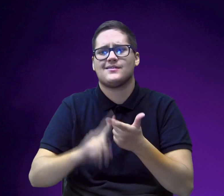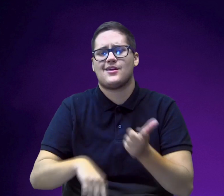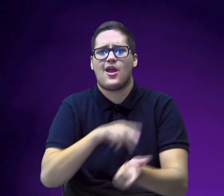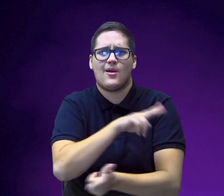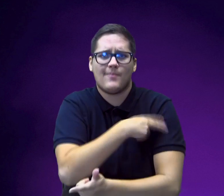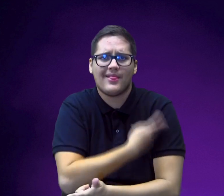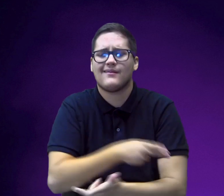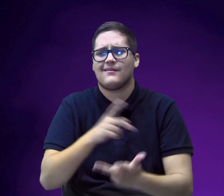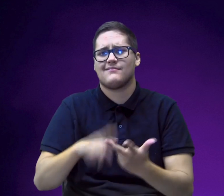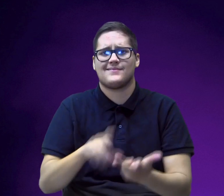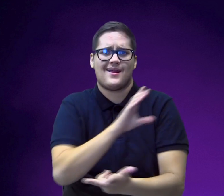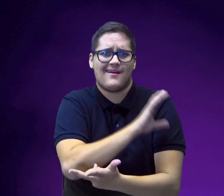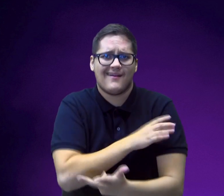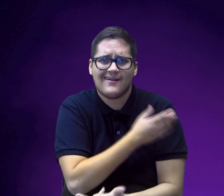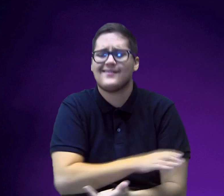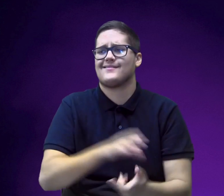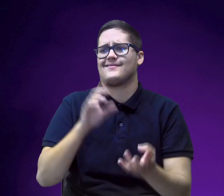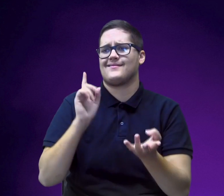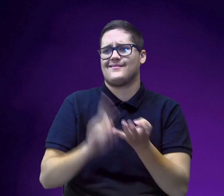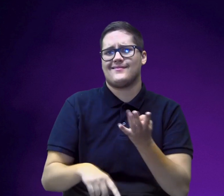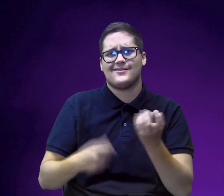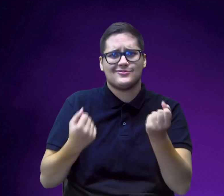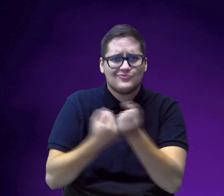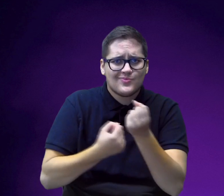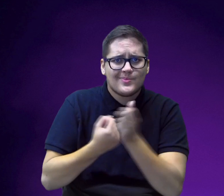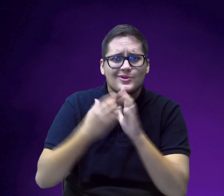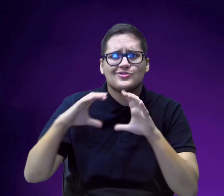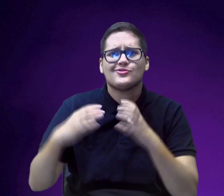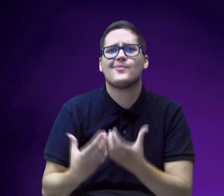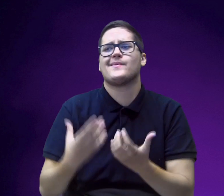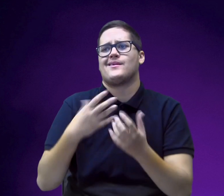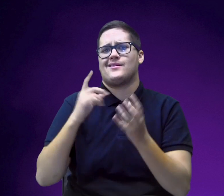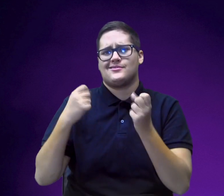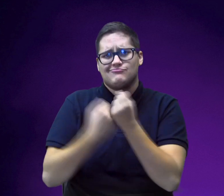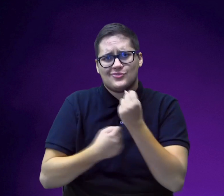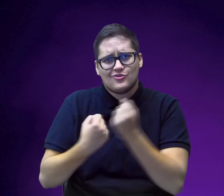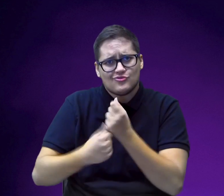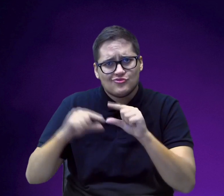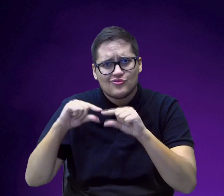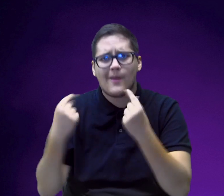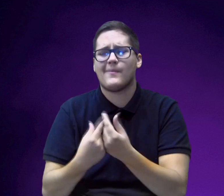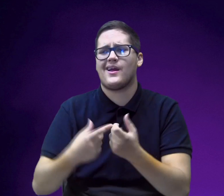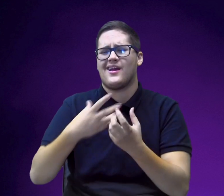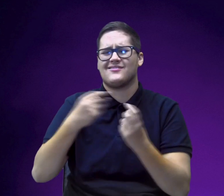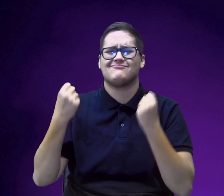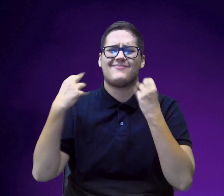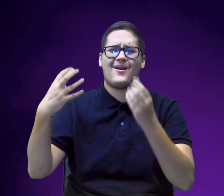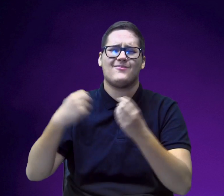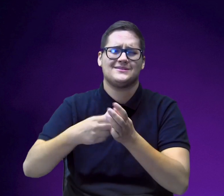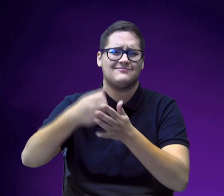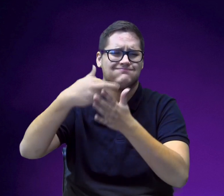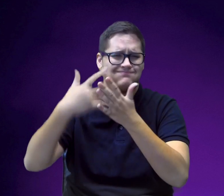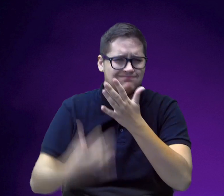hospitals, clinics, support groups, support organizations, and many more.